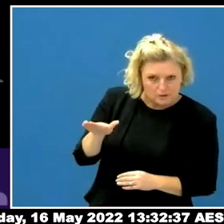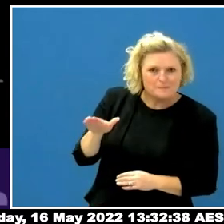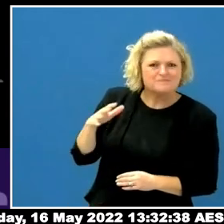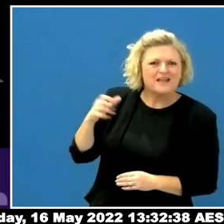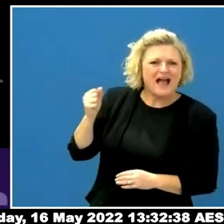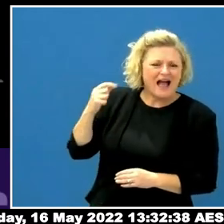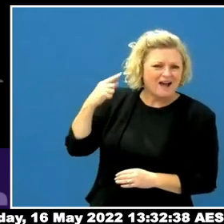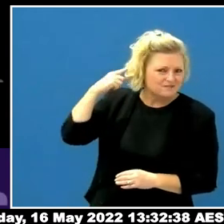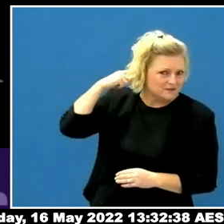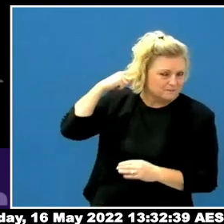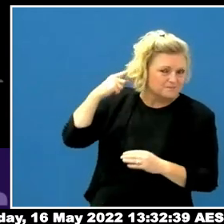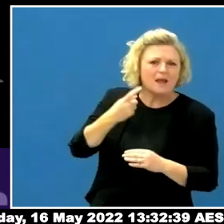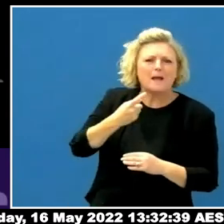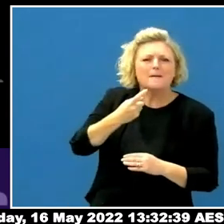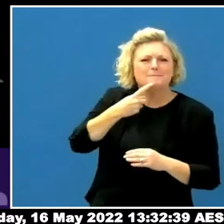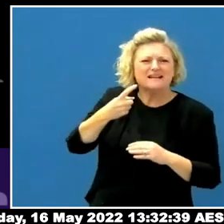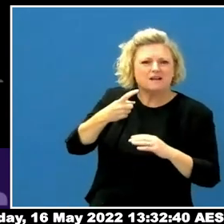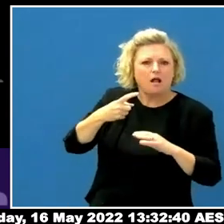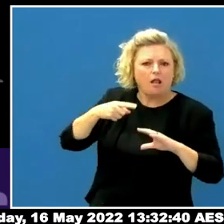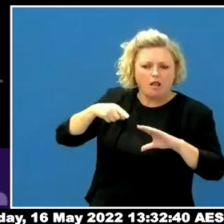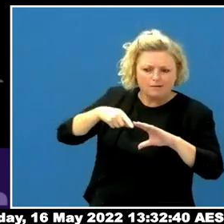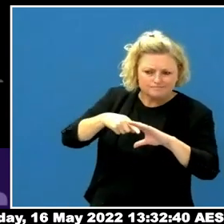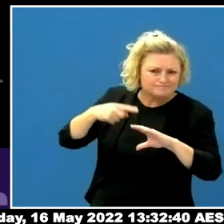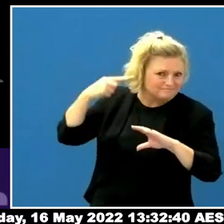way - from a brain injury, is that right, when he was little?